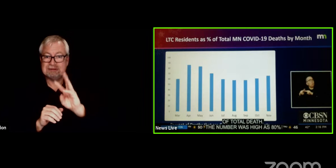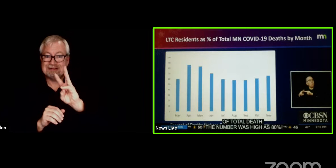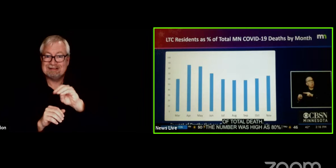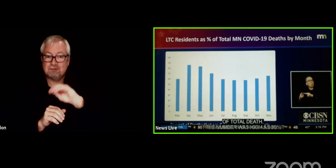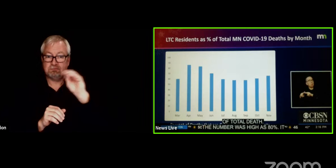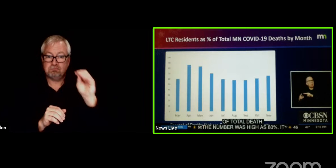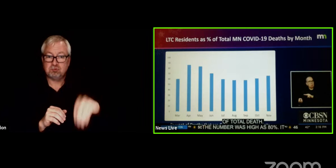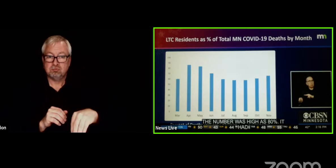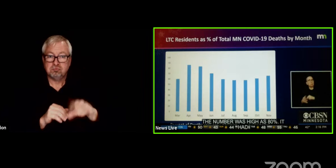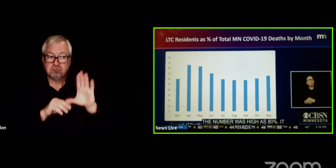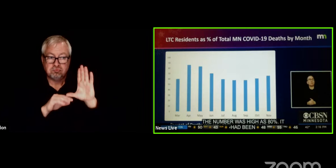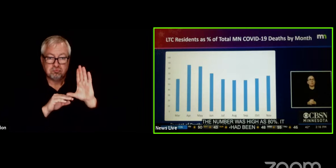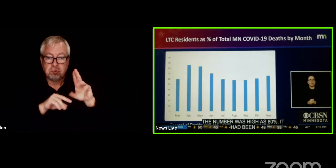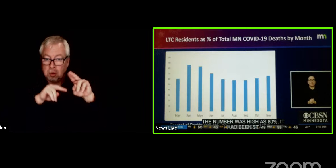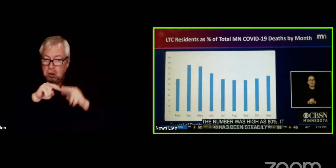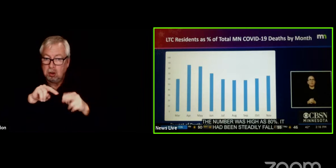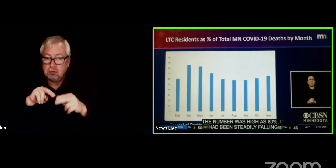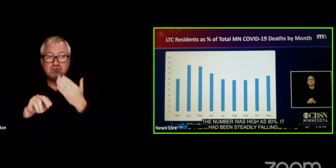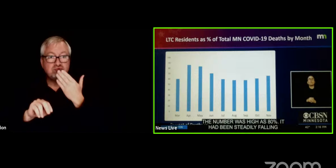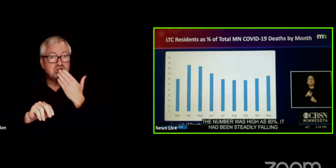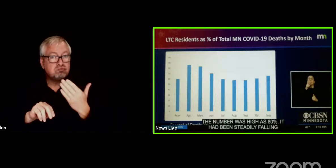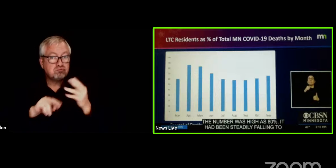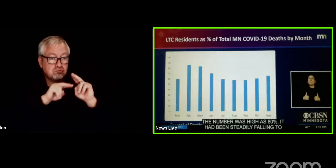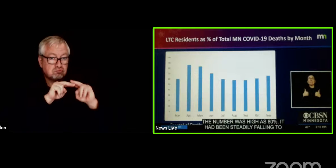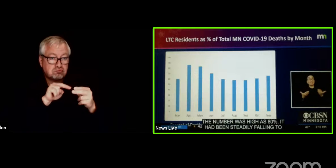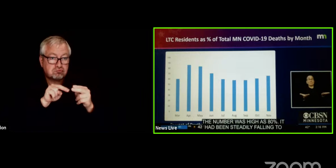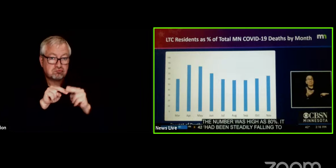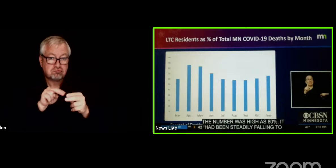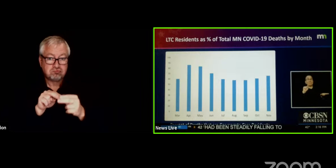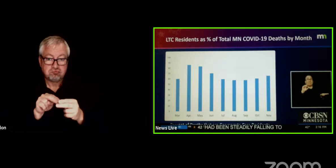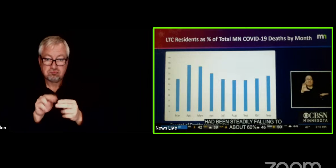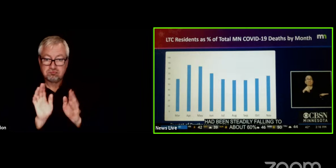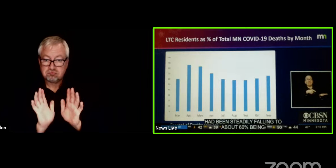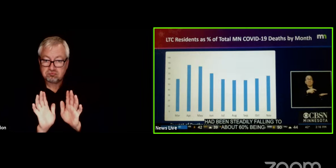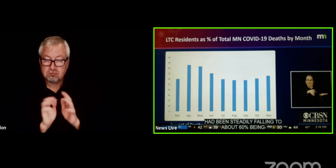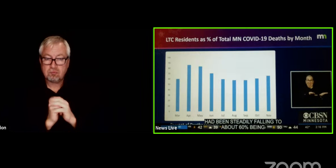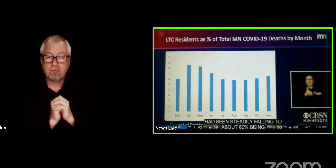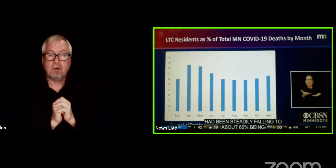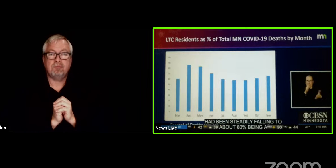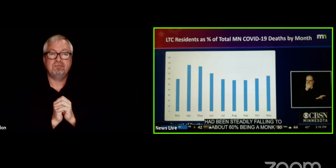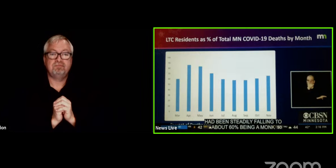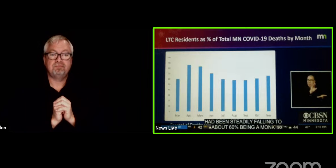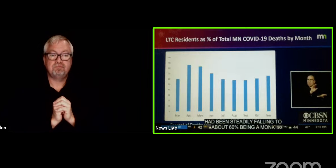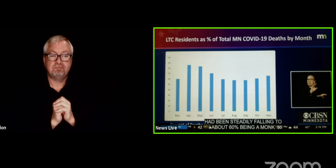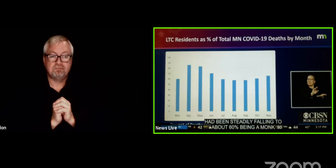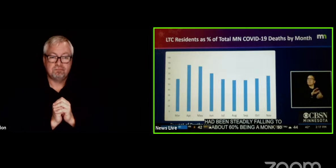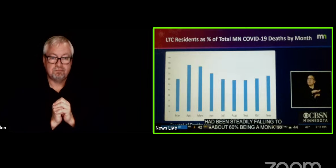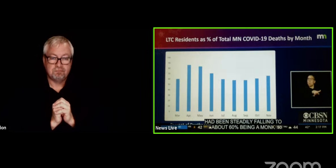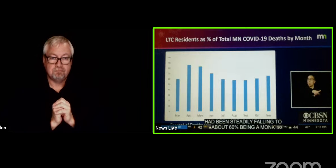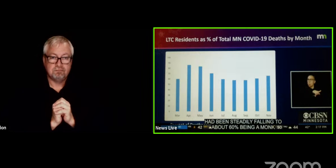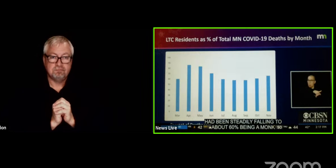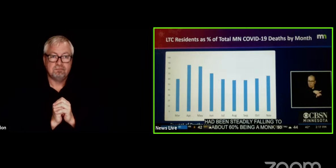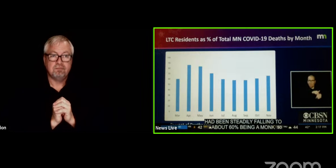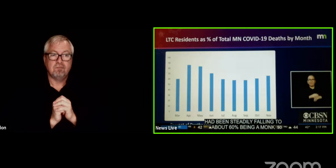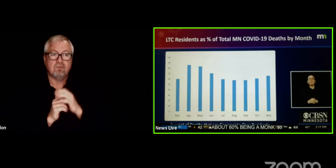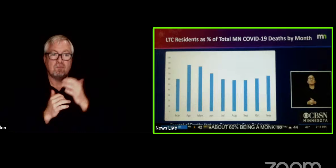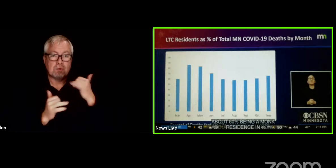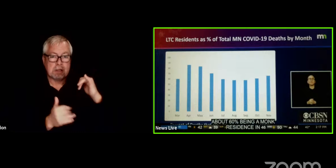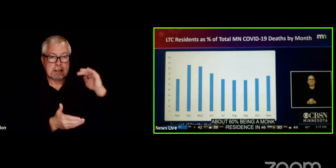RESIDENTS OF LONG-TERM CARE FACILITIES OF THIS BROAD DEFINITION OF THE SECTOR AS I MENTIONED, BUT